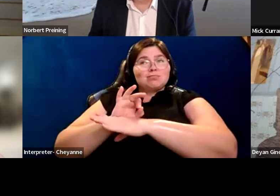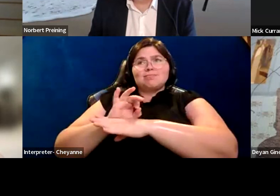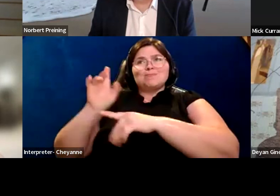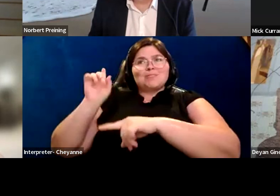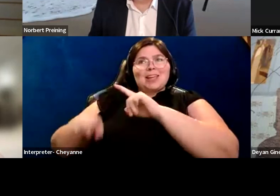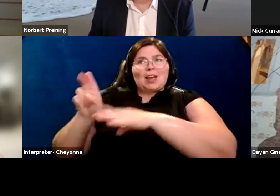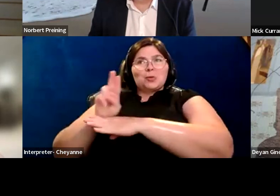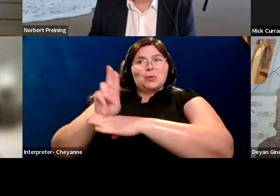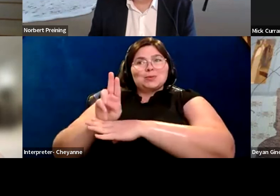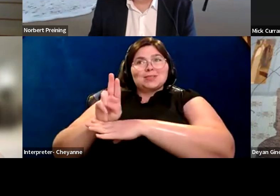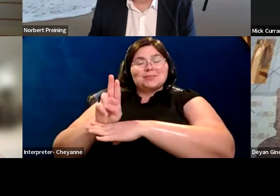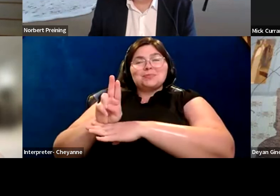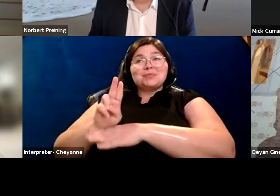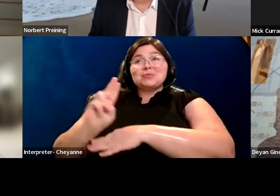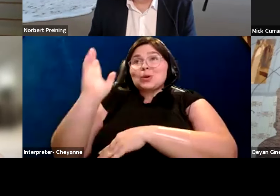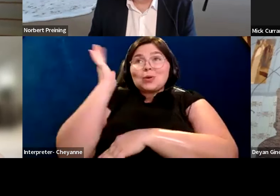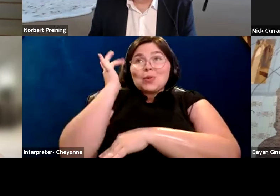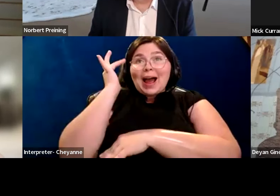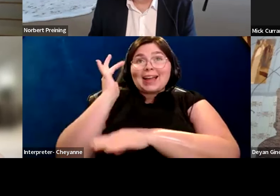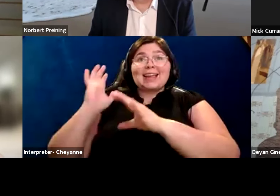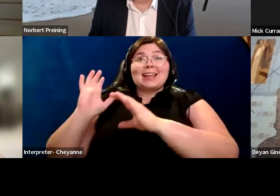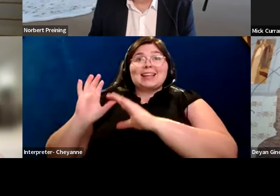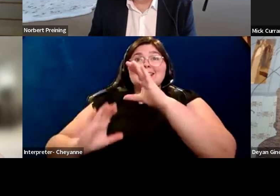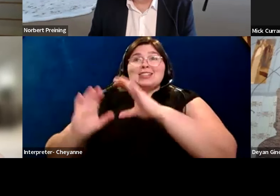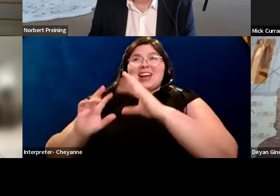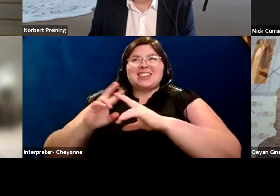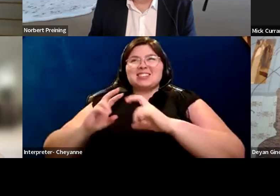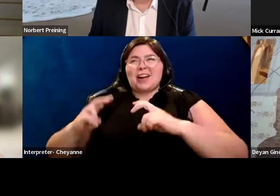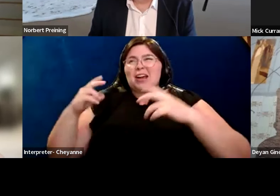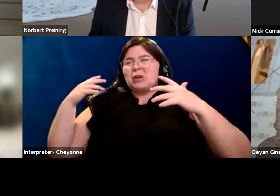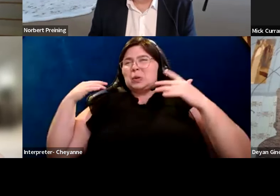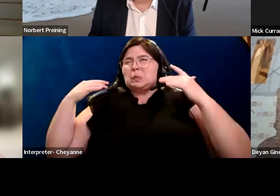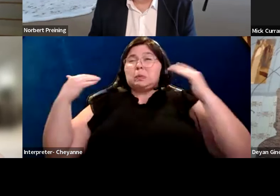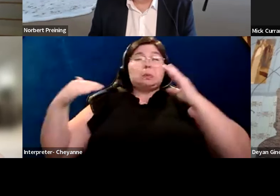And that is because the chat is very noisy for screen readers.